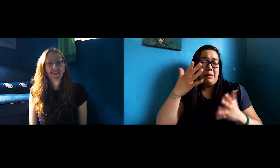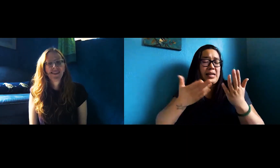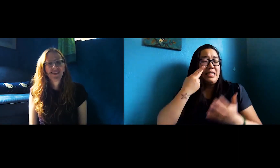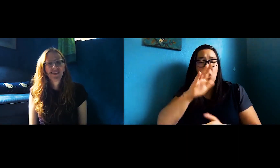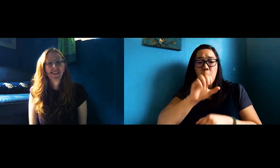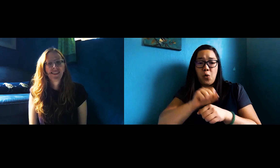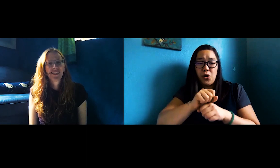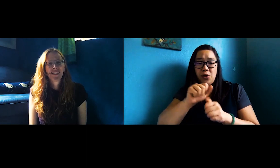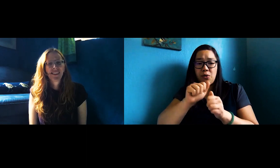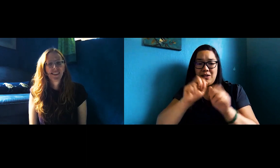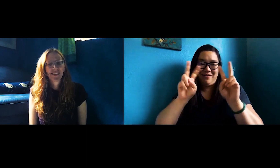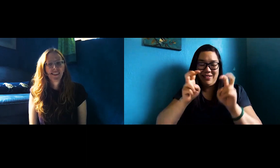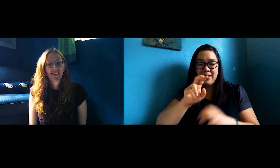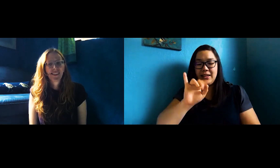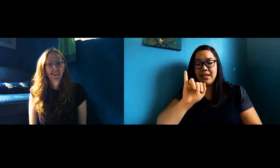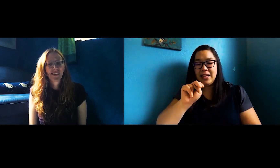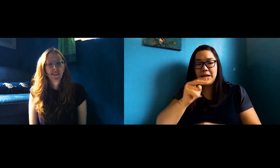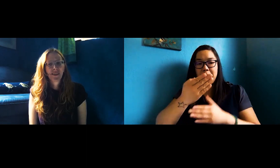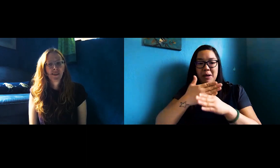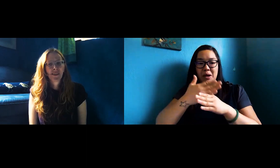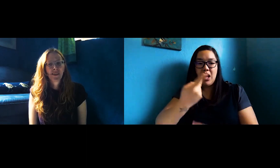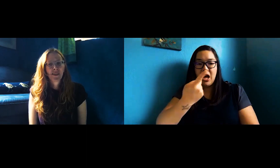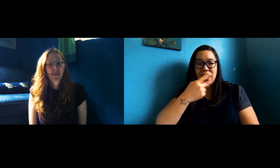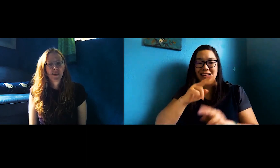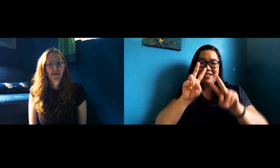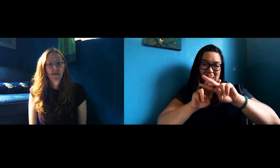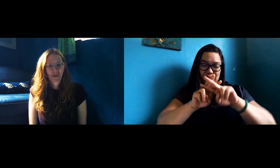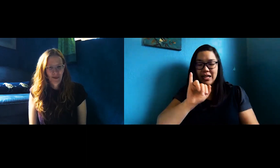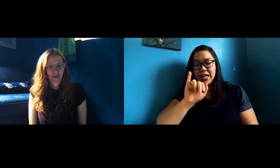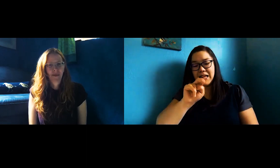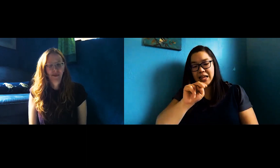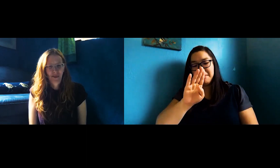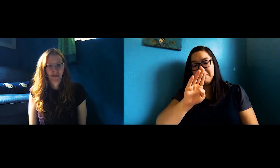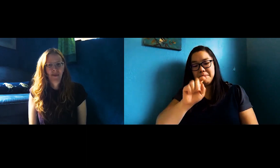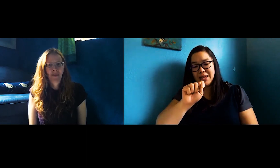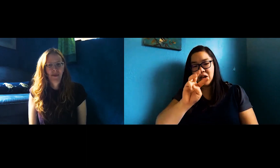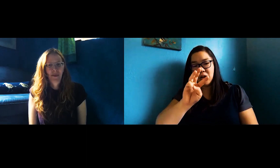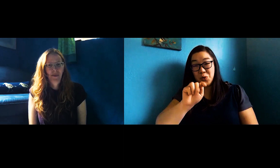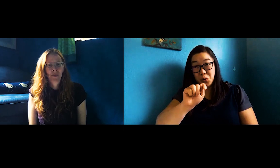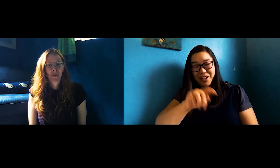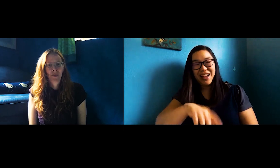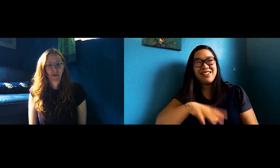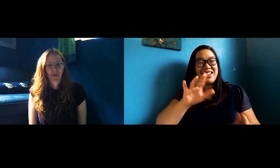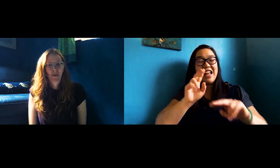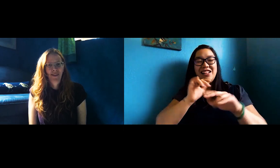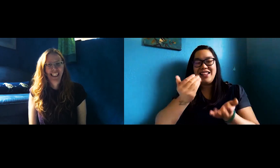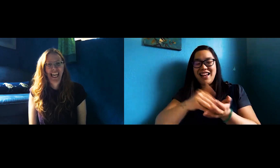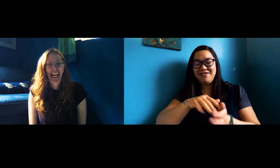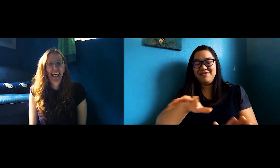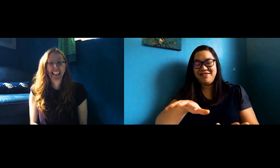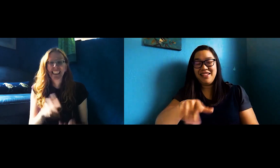You may have seen her work under the hashtag, in between us. That's hashtag, in bit- yeah,